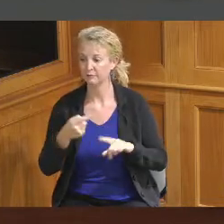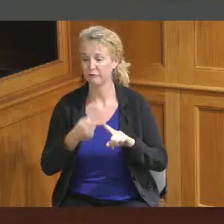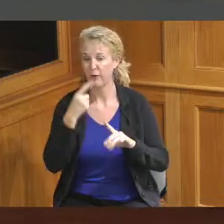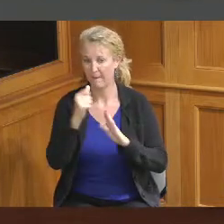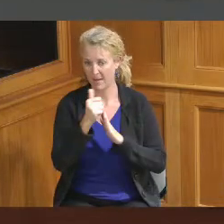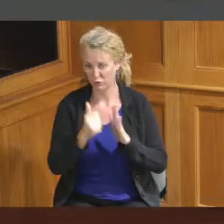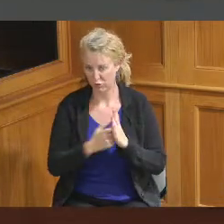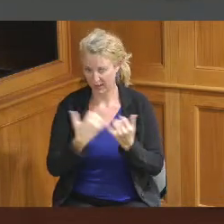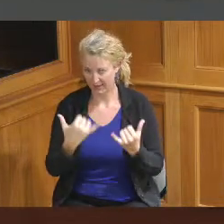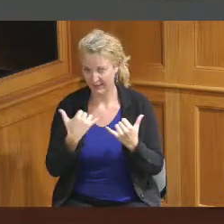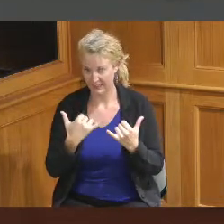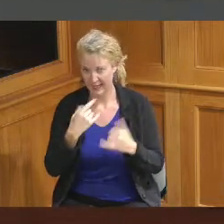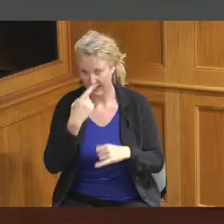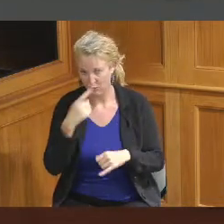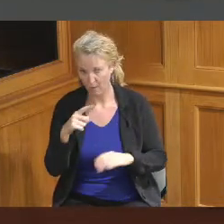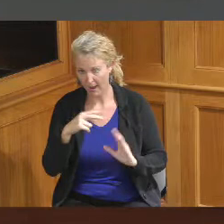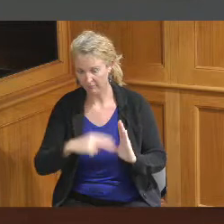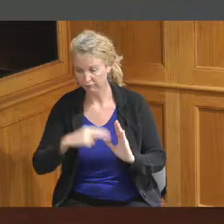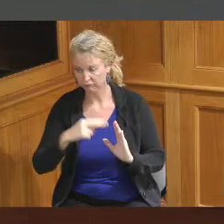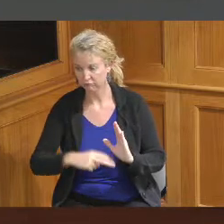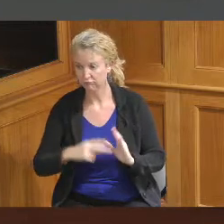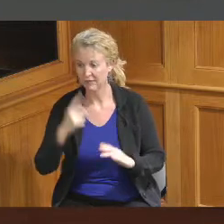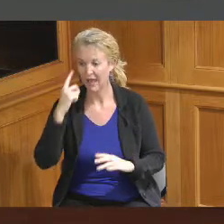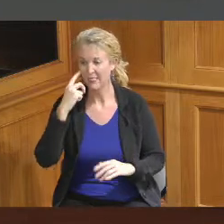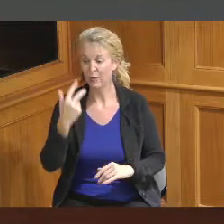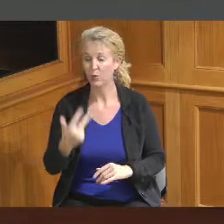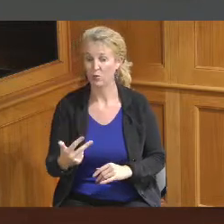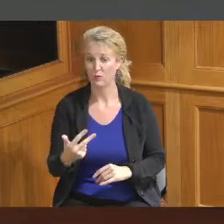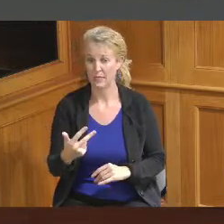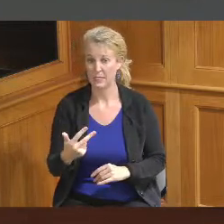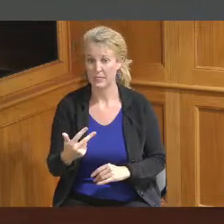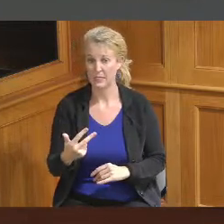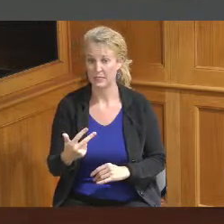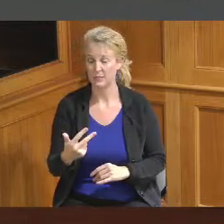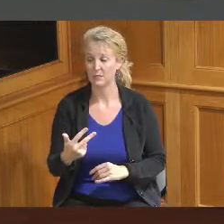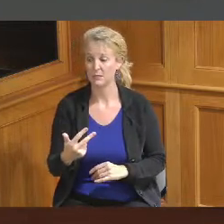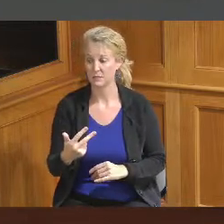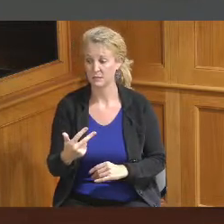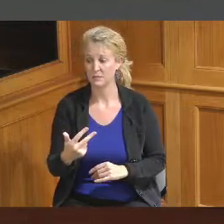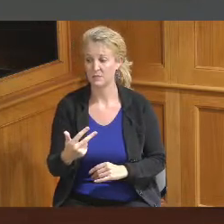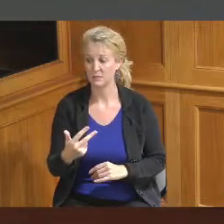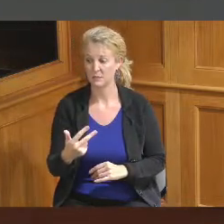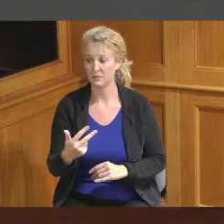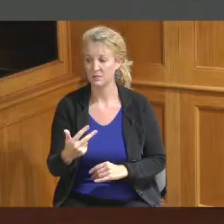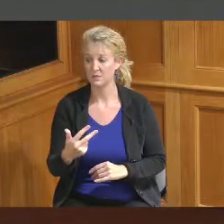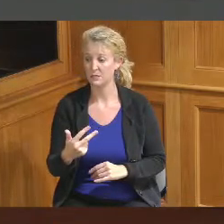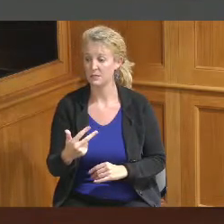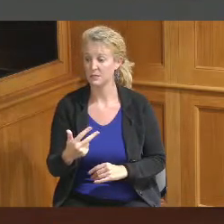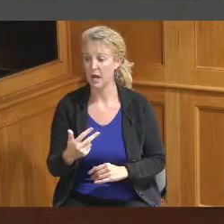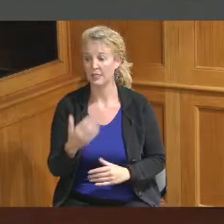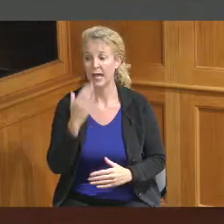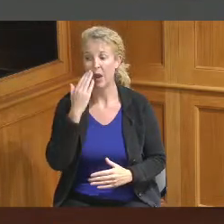today Commissioners I think there are three re I'll defer to you on the Board appointments if